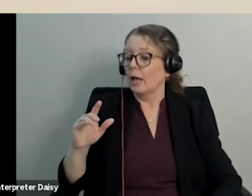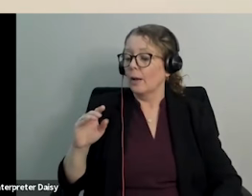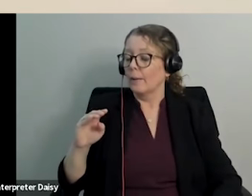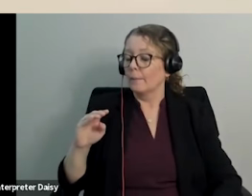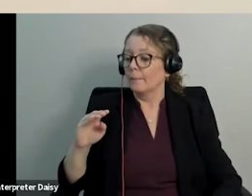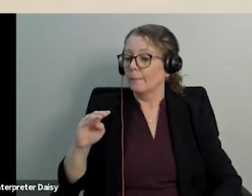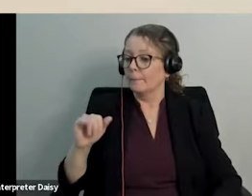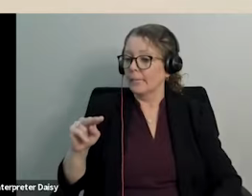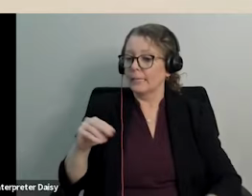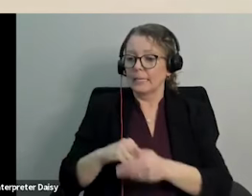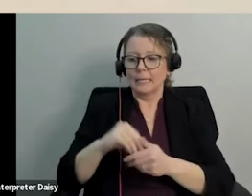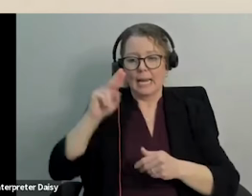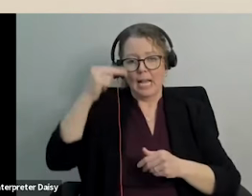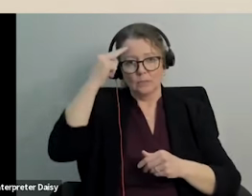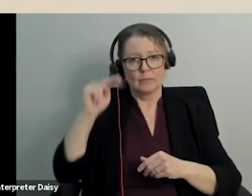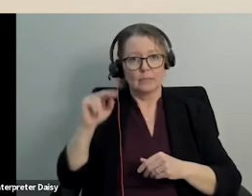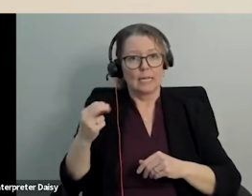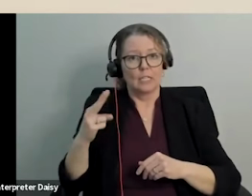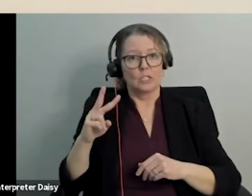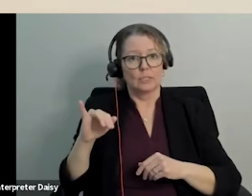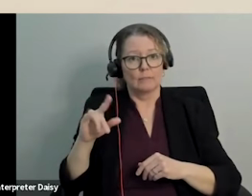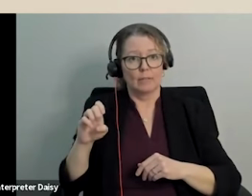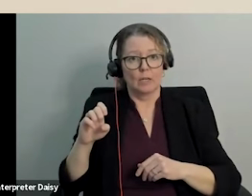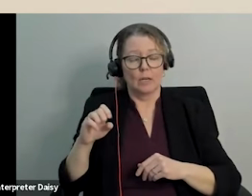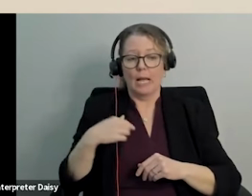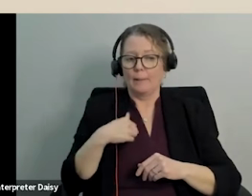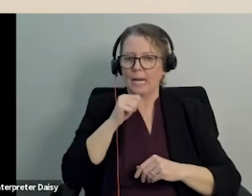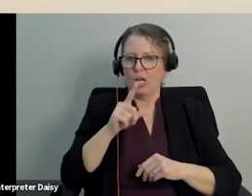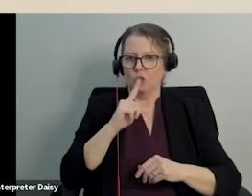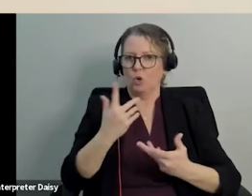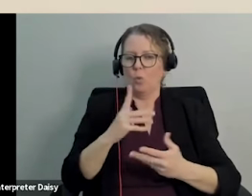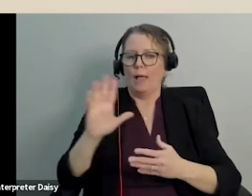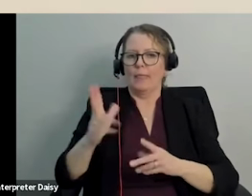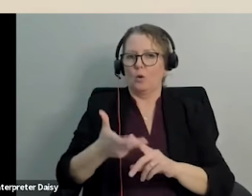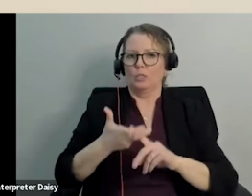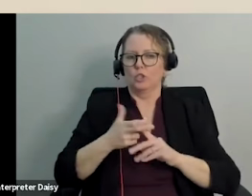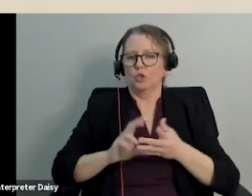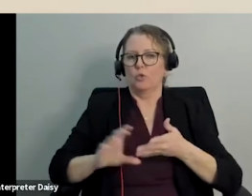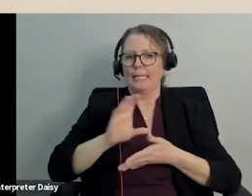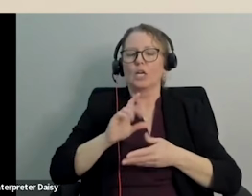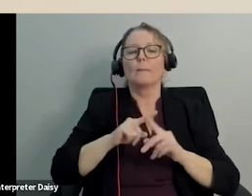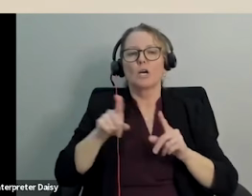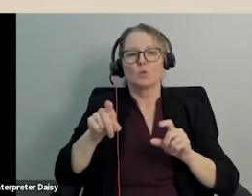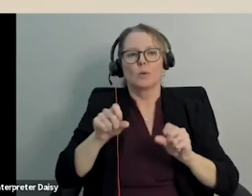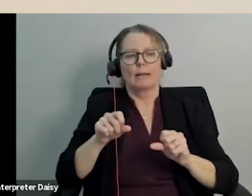and I'm not 100% sure their current recruiting criteria. I encourage you to look them up and see